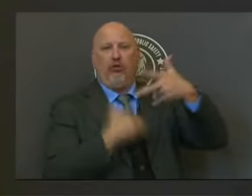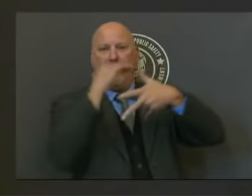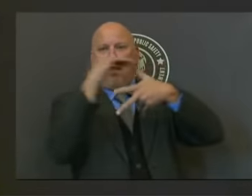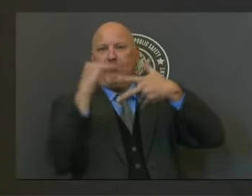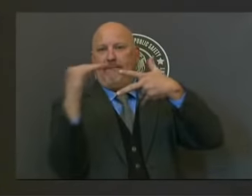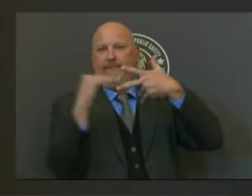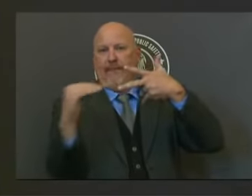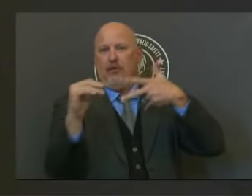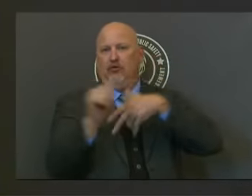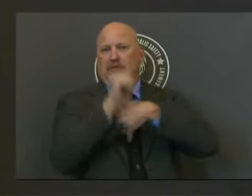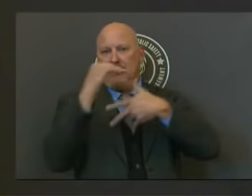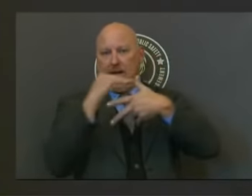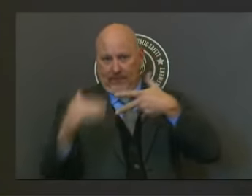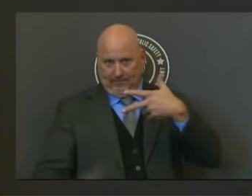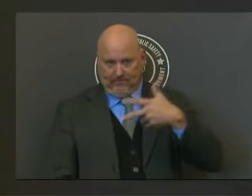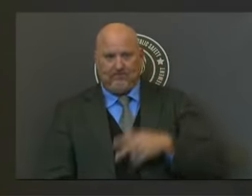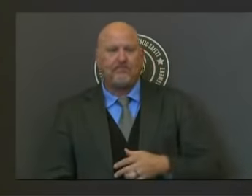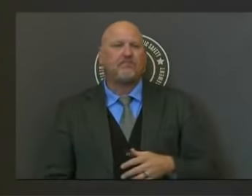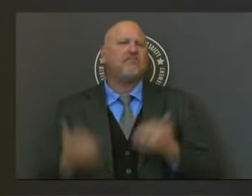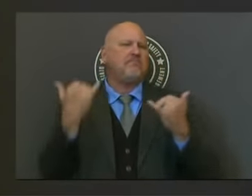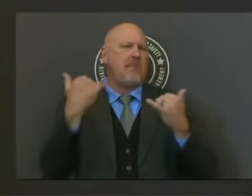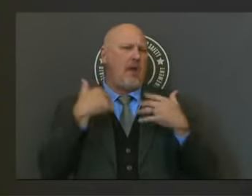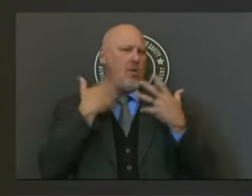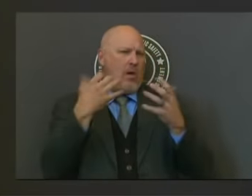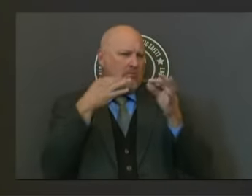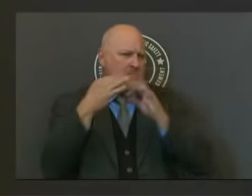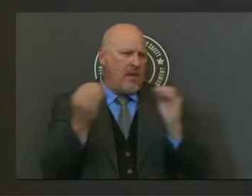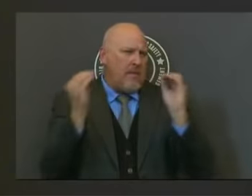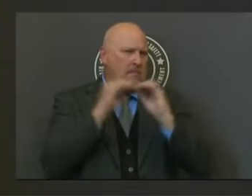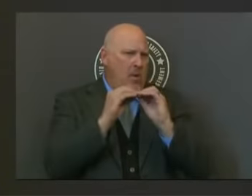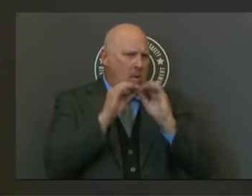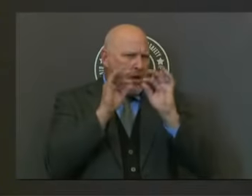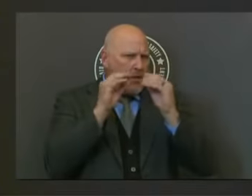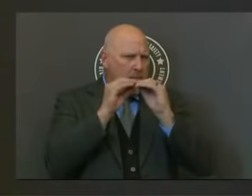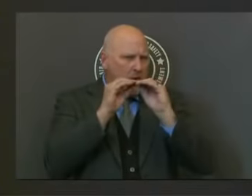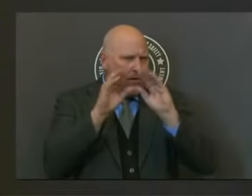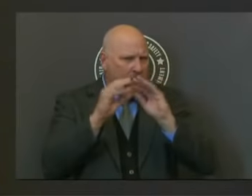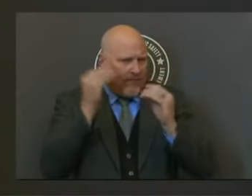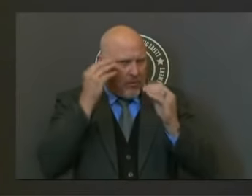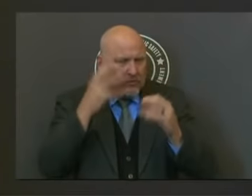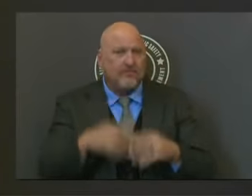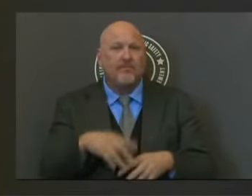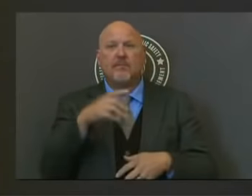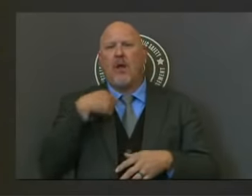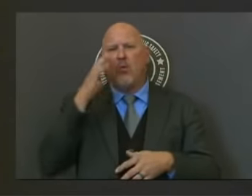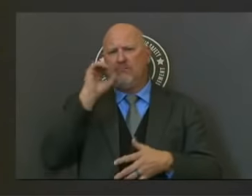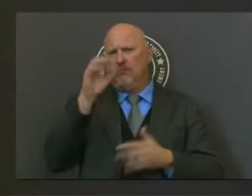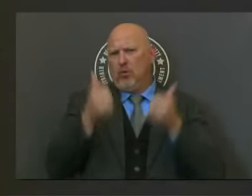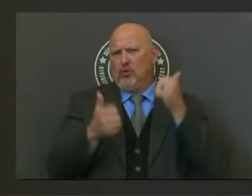different counties every